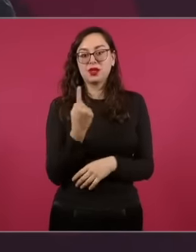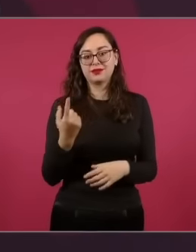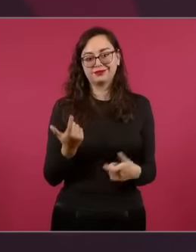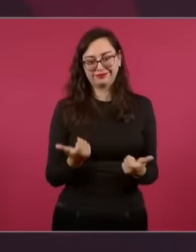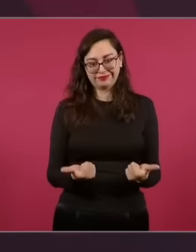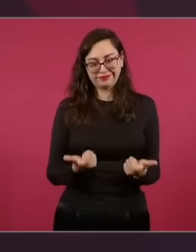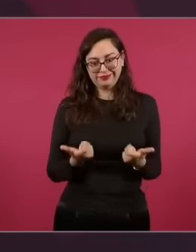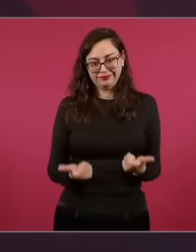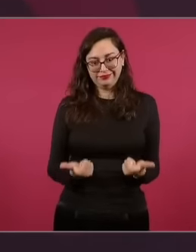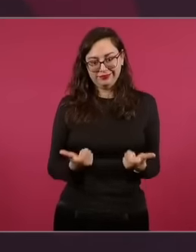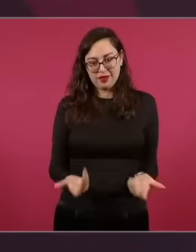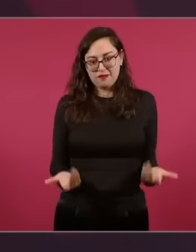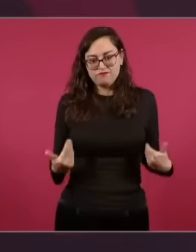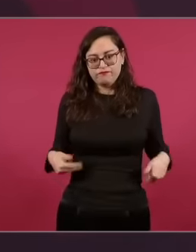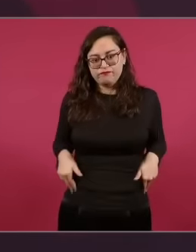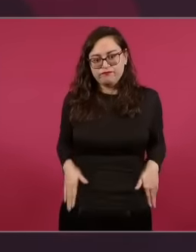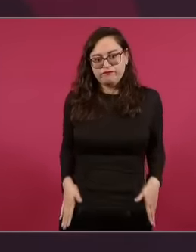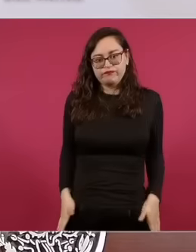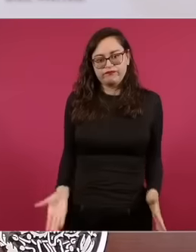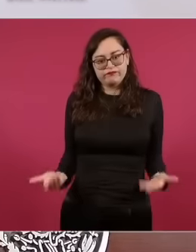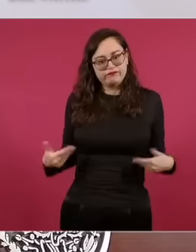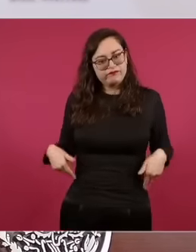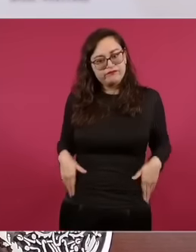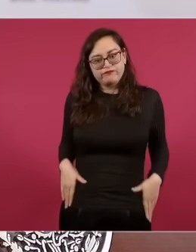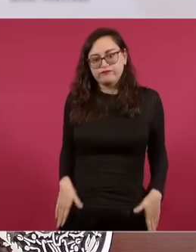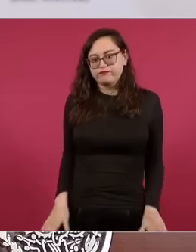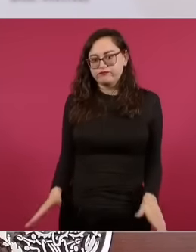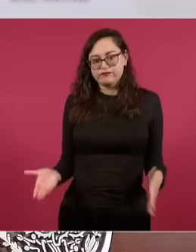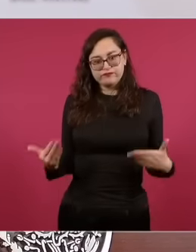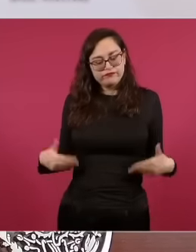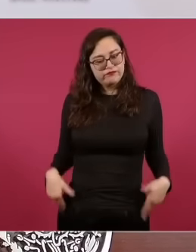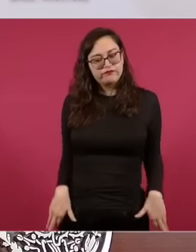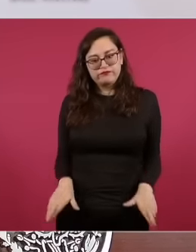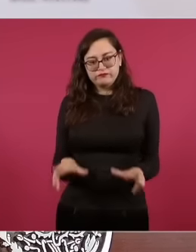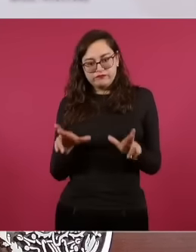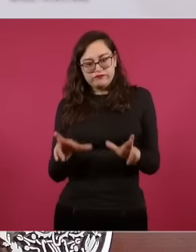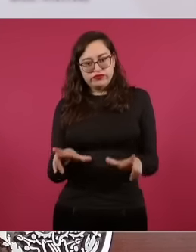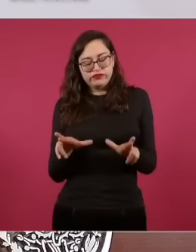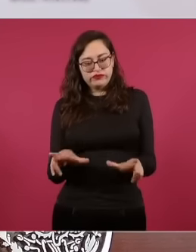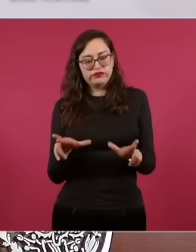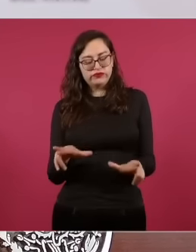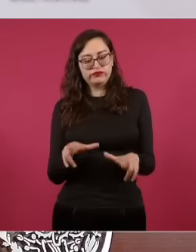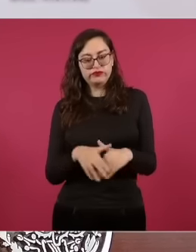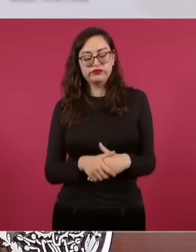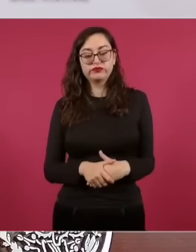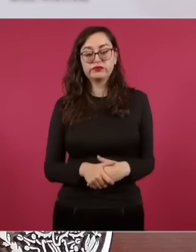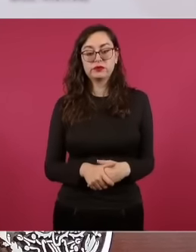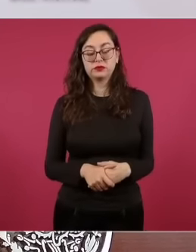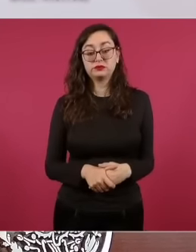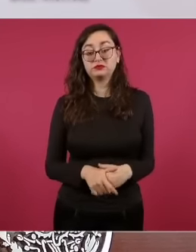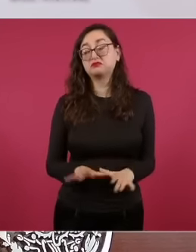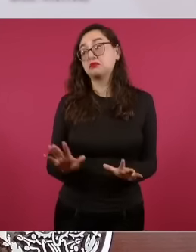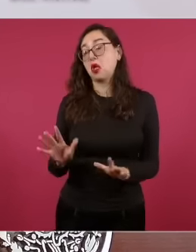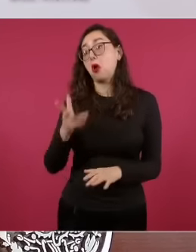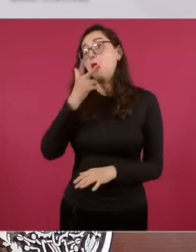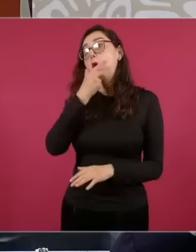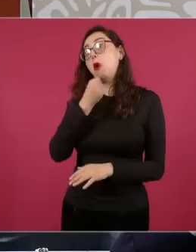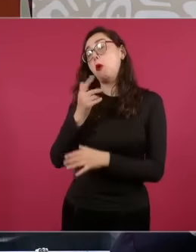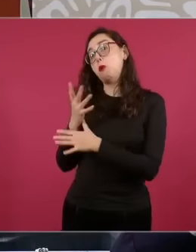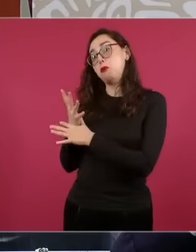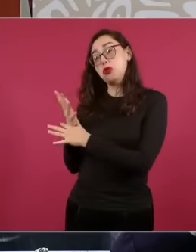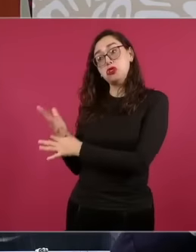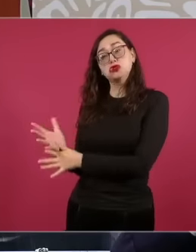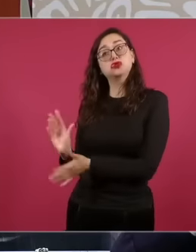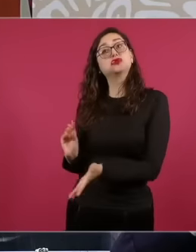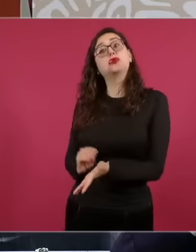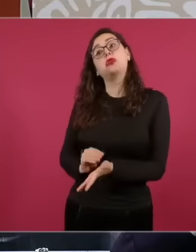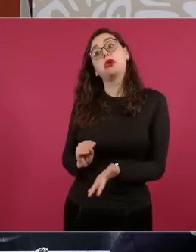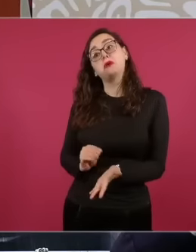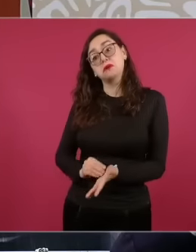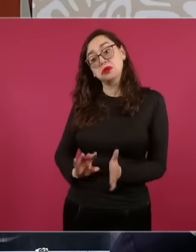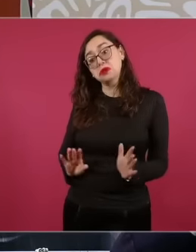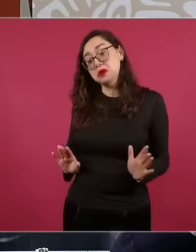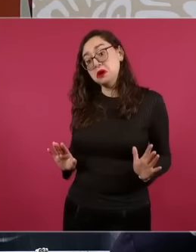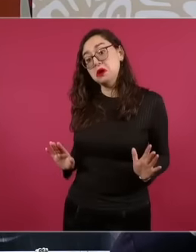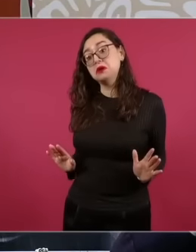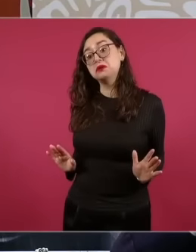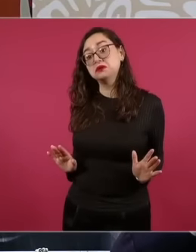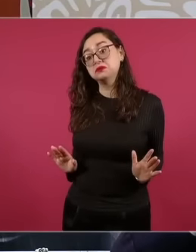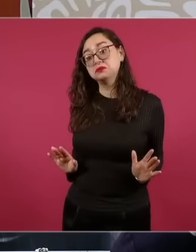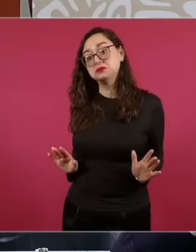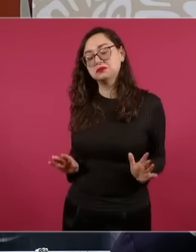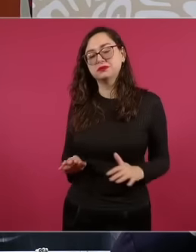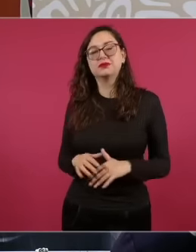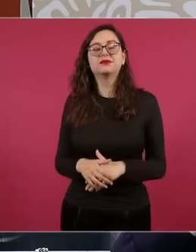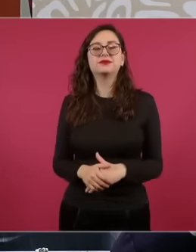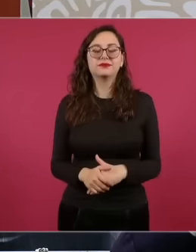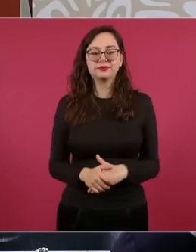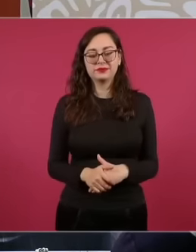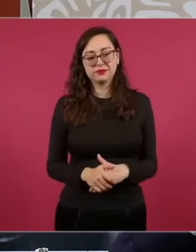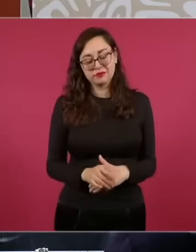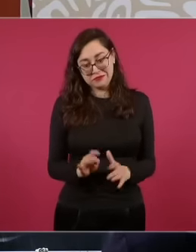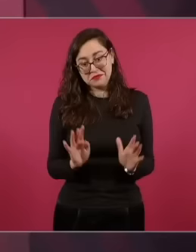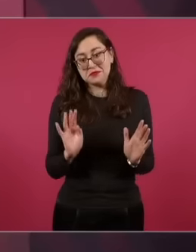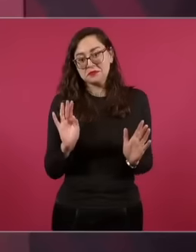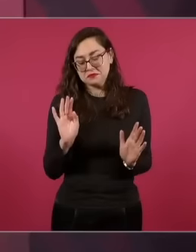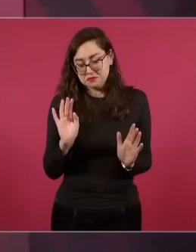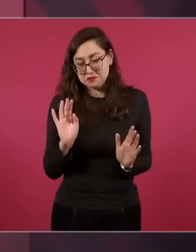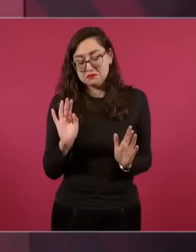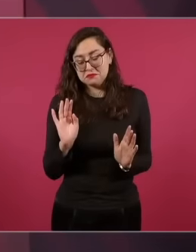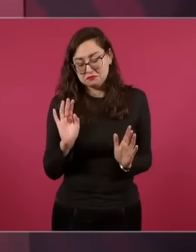customs corruption was historical Well he says that it still continues well no then there are some people there this